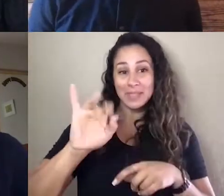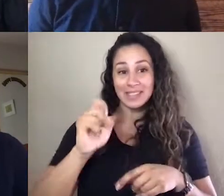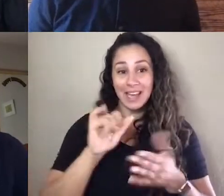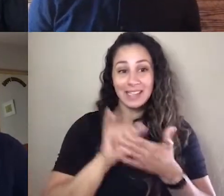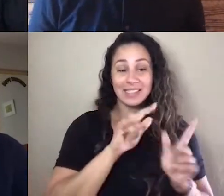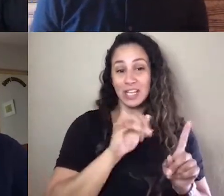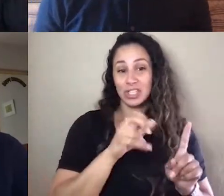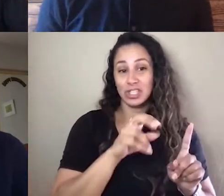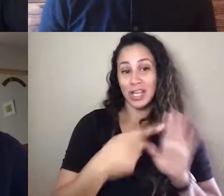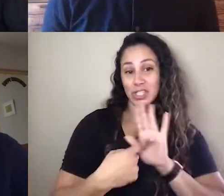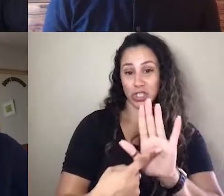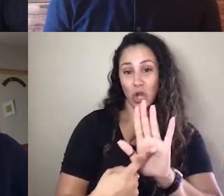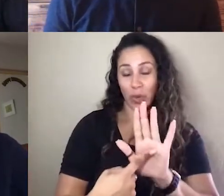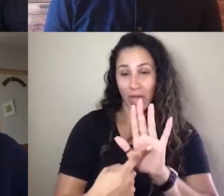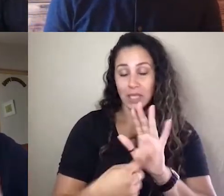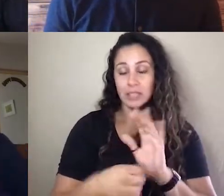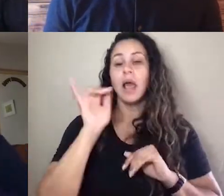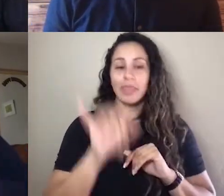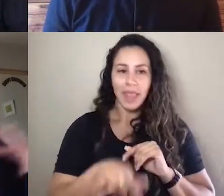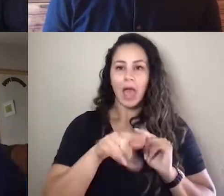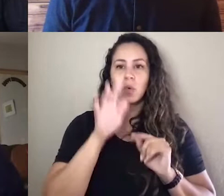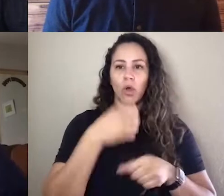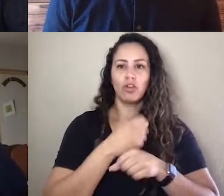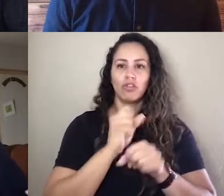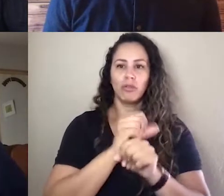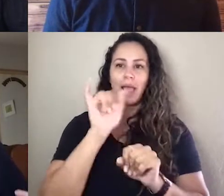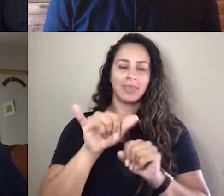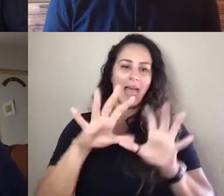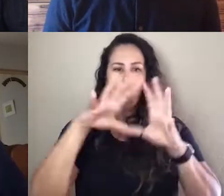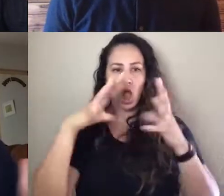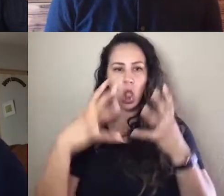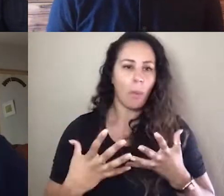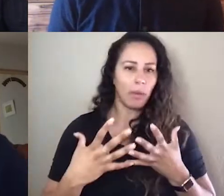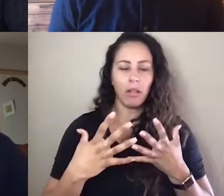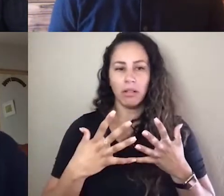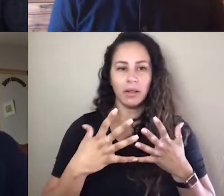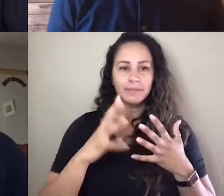THEME SETTINGS THAT JASON SHOWCASED